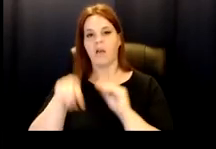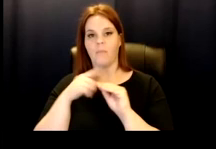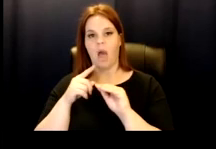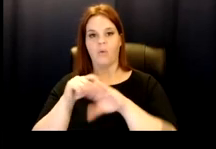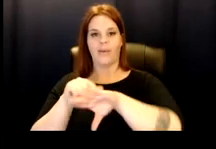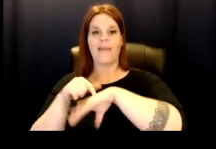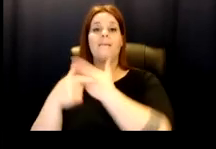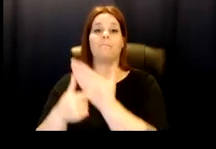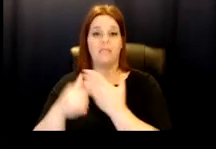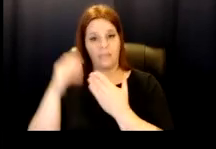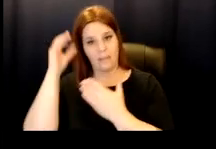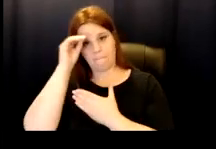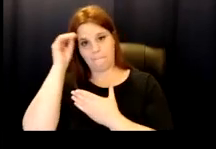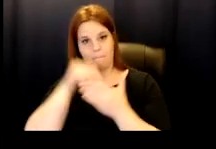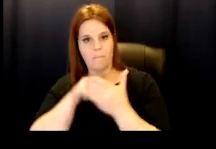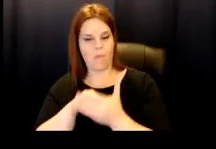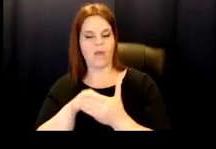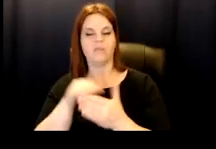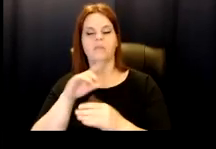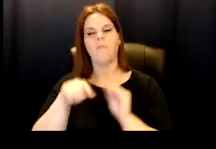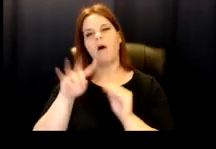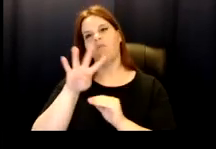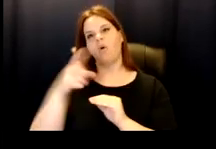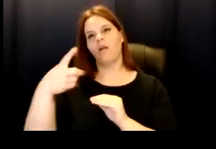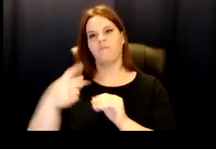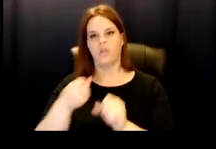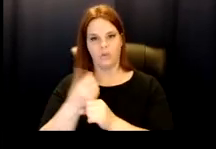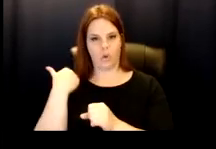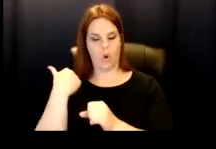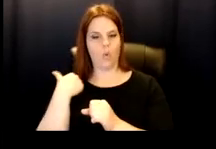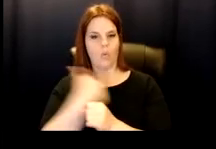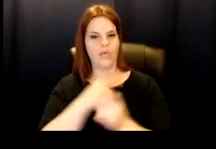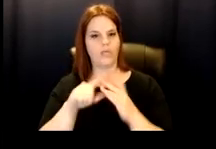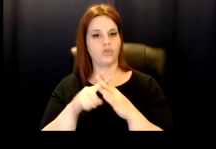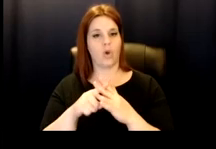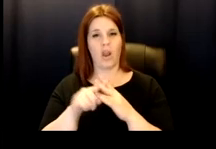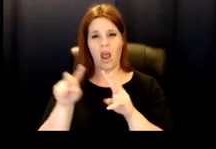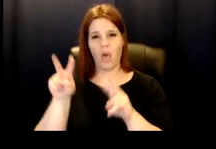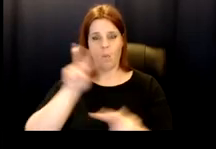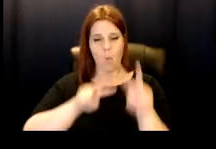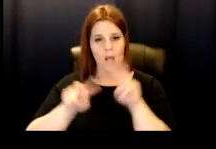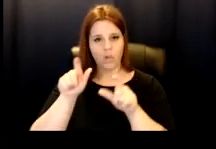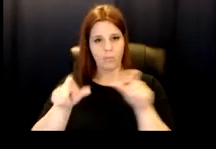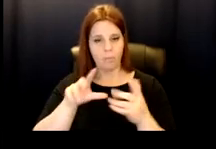about four and a half years ago we started. And watching people learn about it, and watching